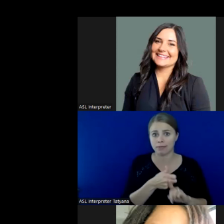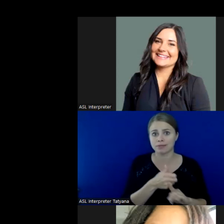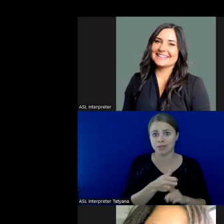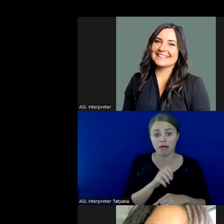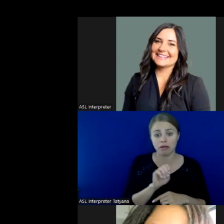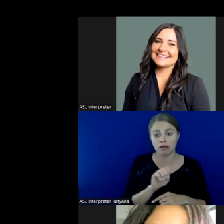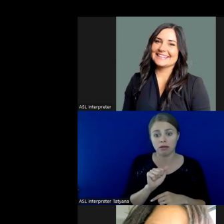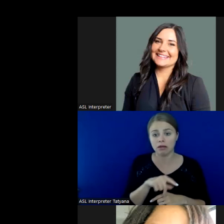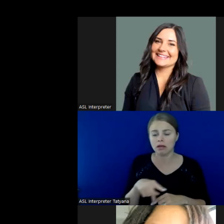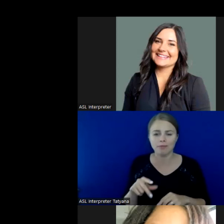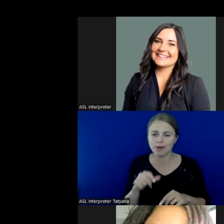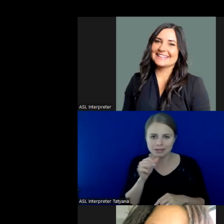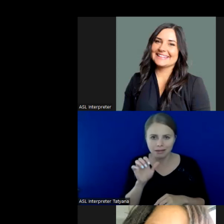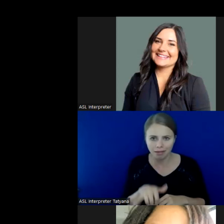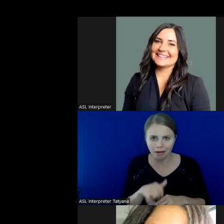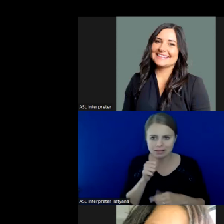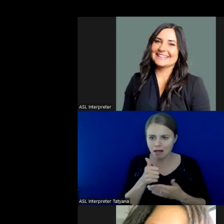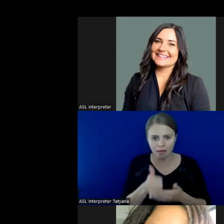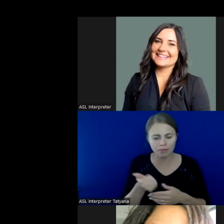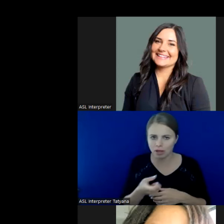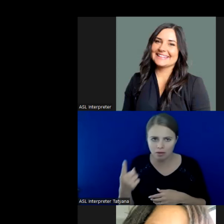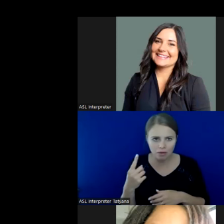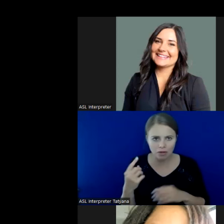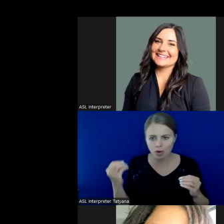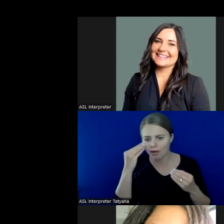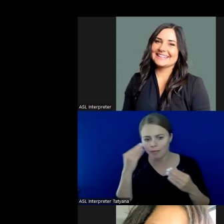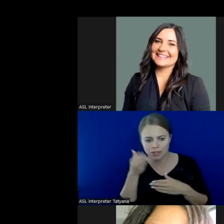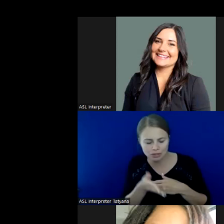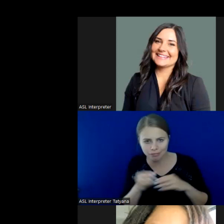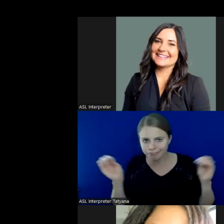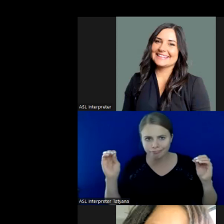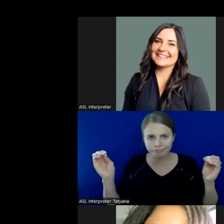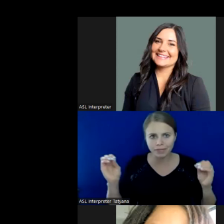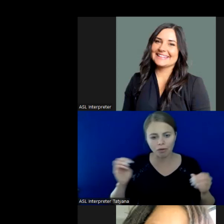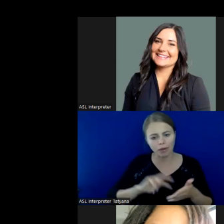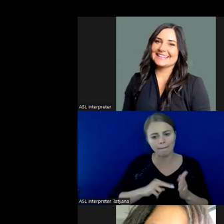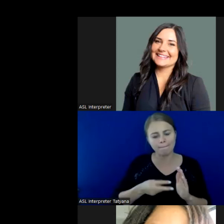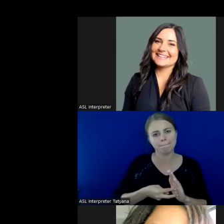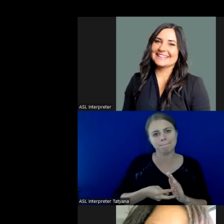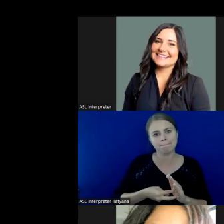And it's really not helpful to anyone, actually. Because there's no information there that would be meaningful, even for accommodation.